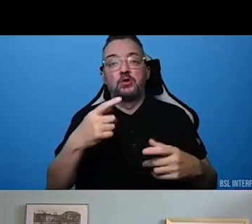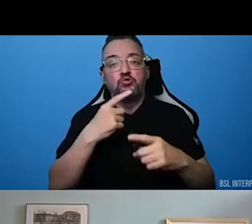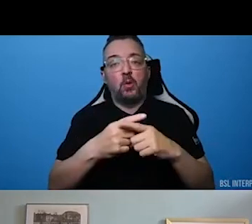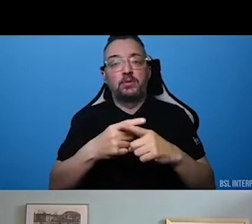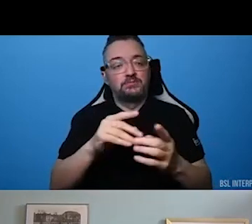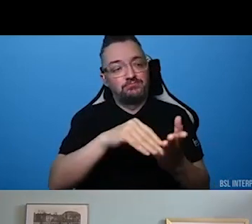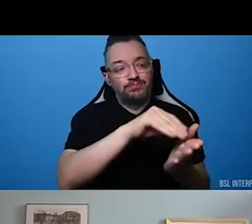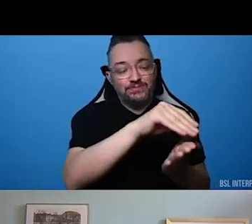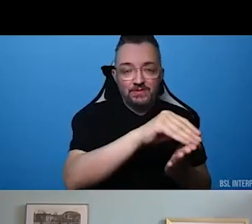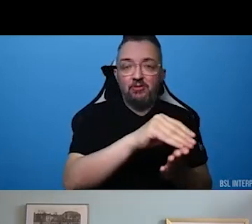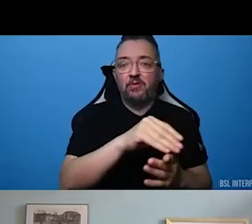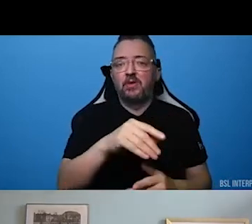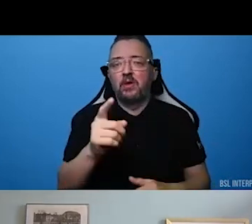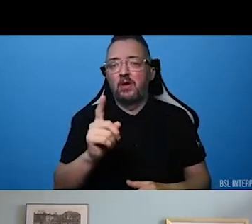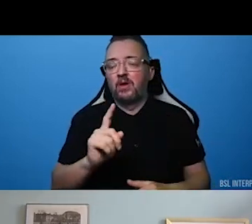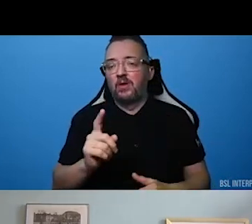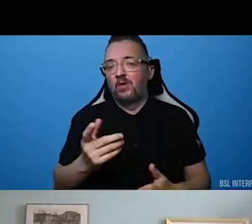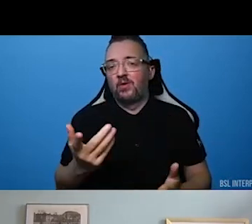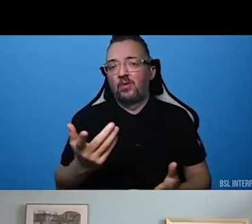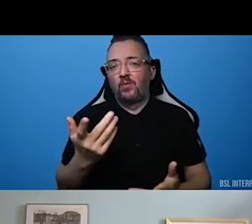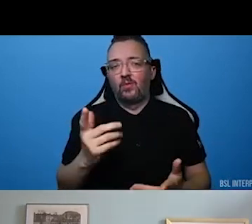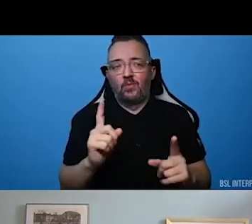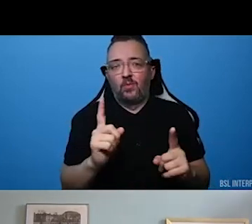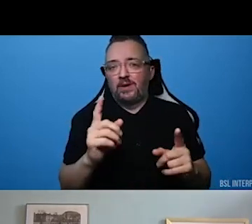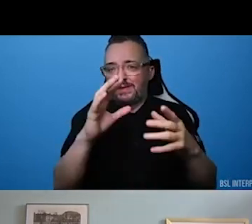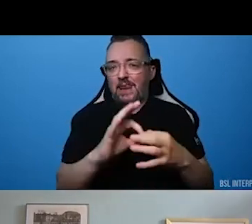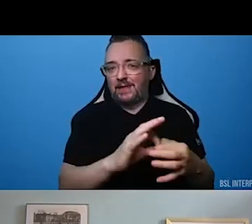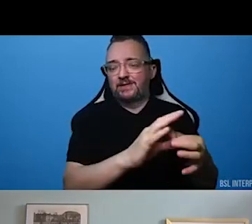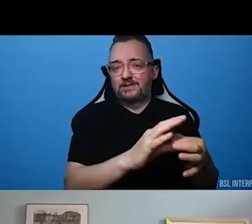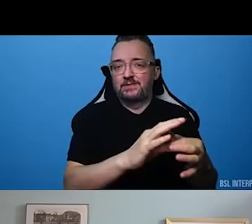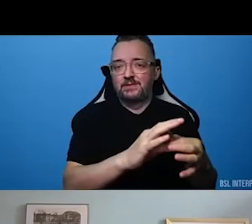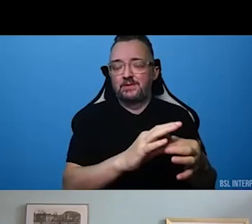I think is what kind of hands over all of this stuff and that certainly if you listen